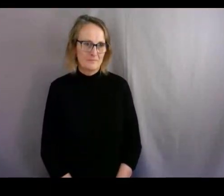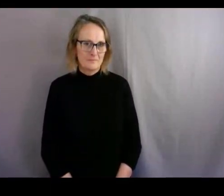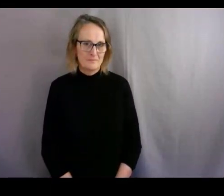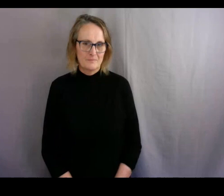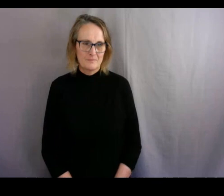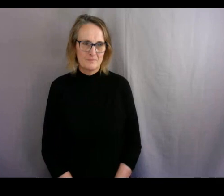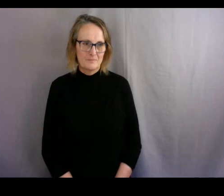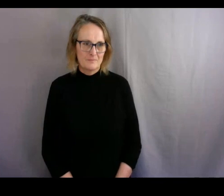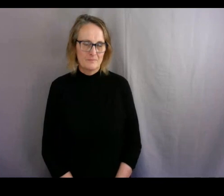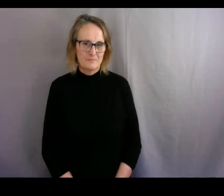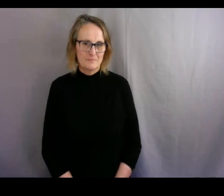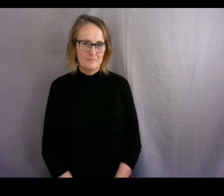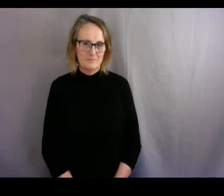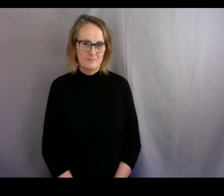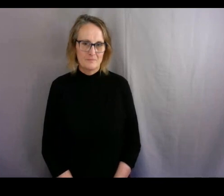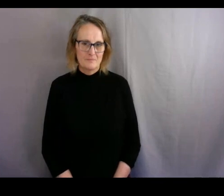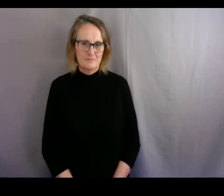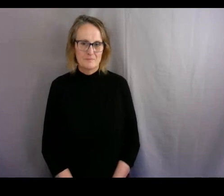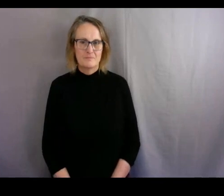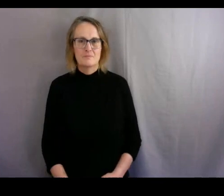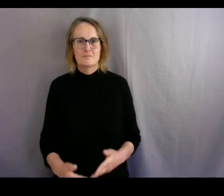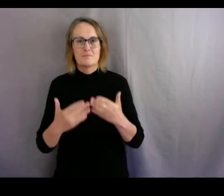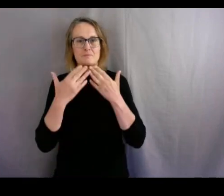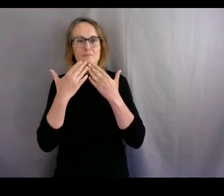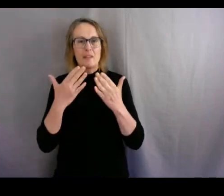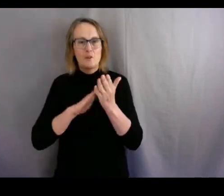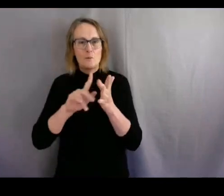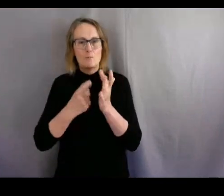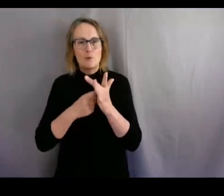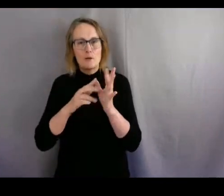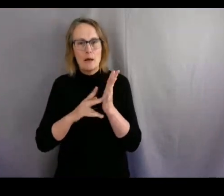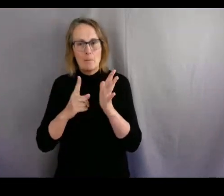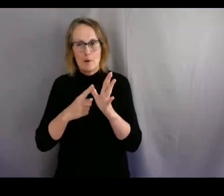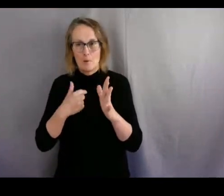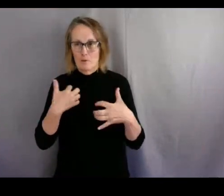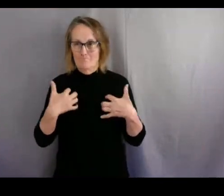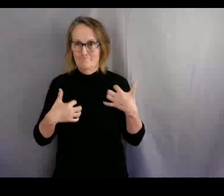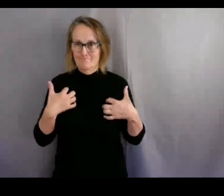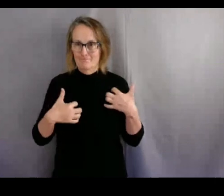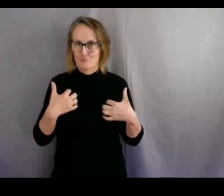Thank you so much, Miriama, and we look forward to screening those films in August.